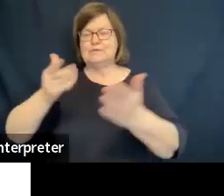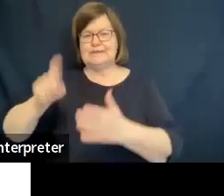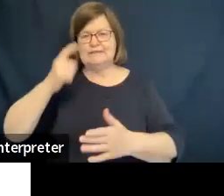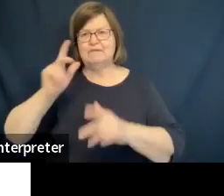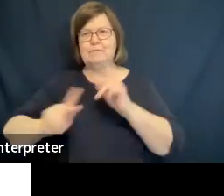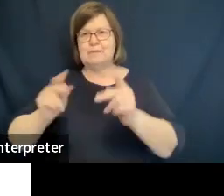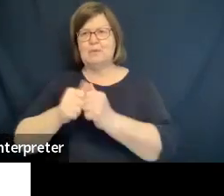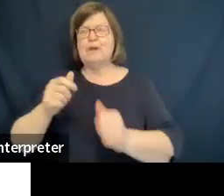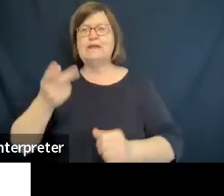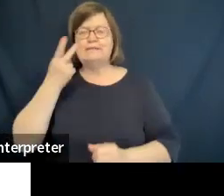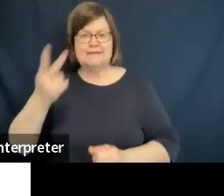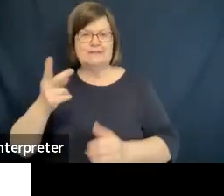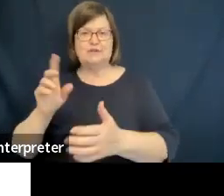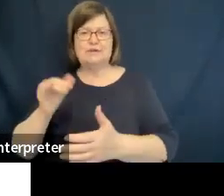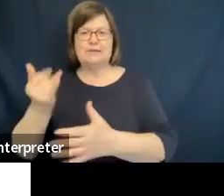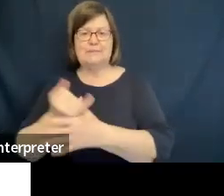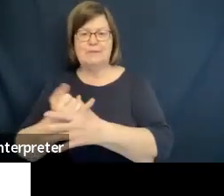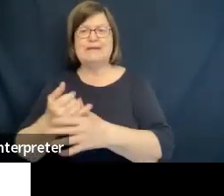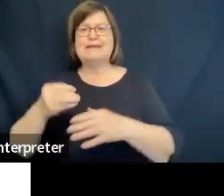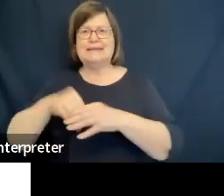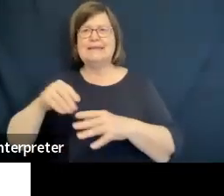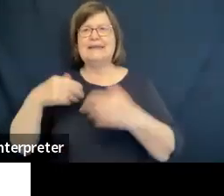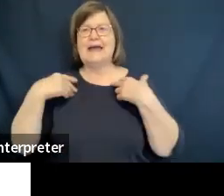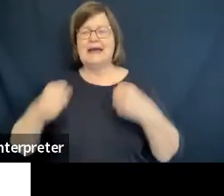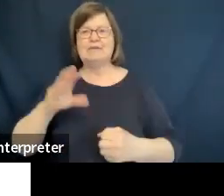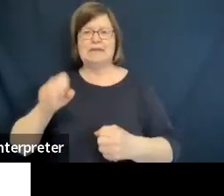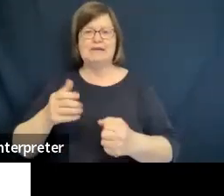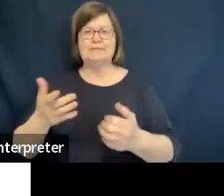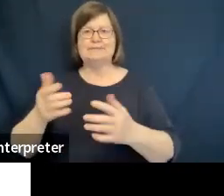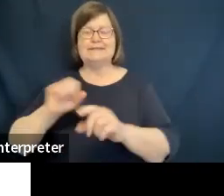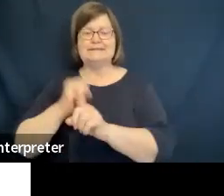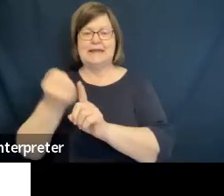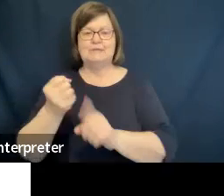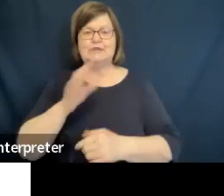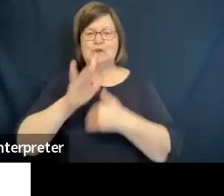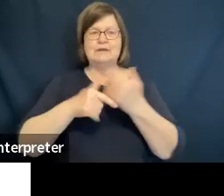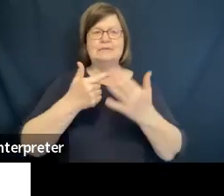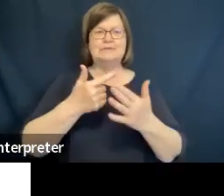impairments in healthcare settings. We started off with literature review and focus groups. Two